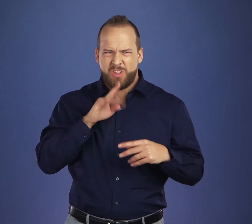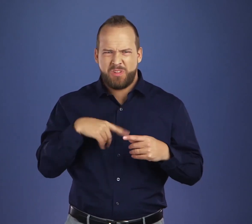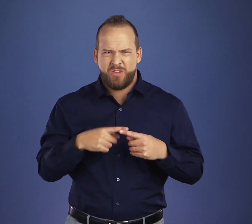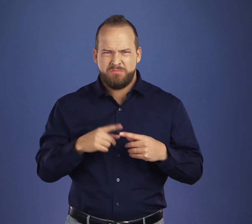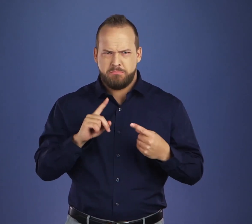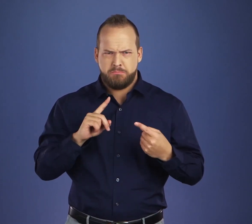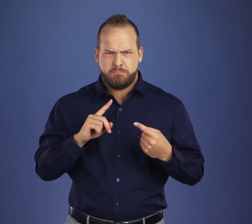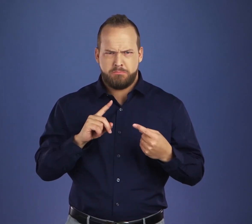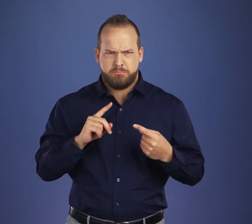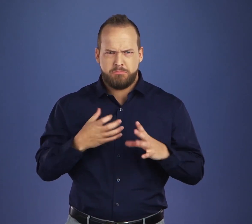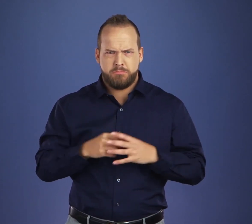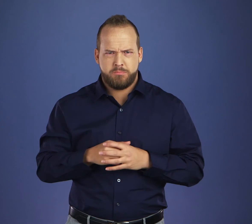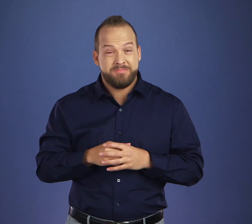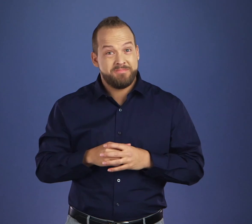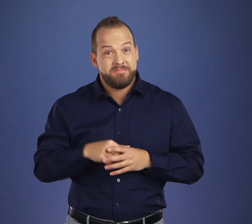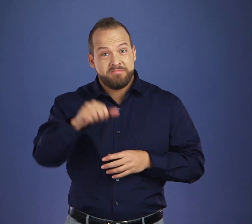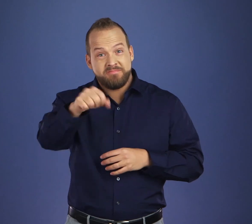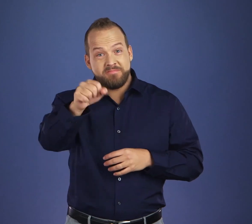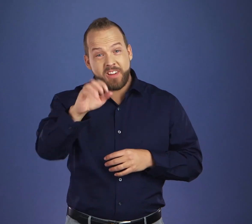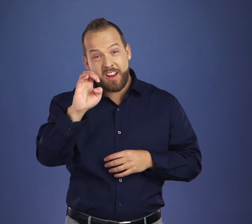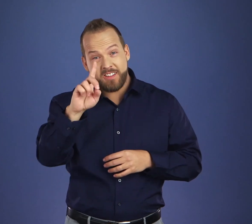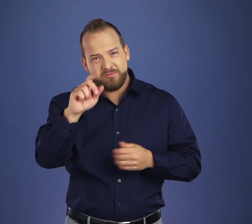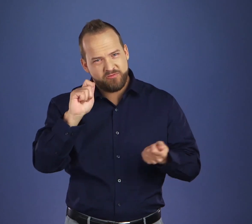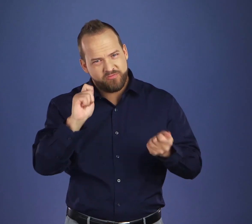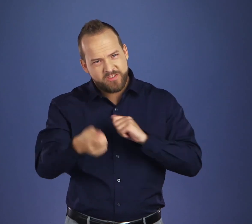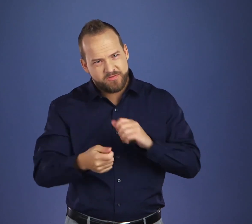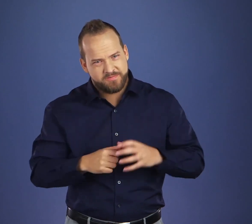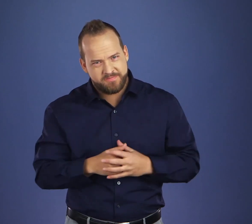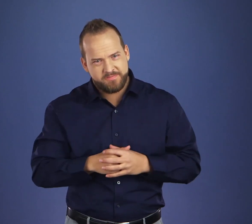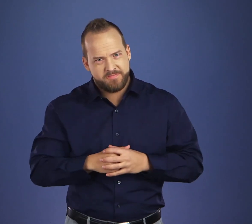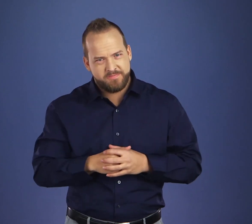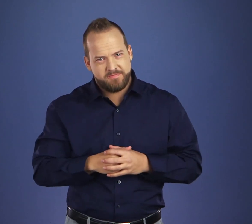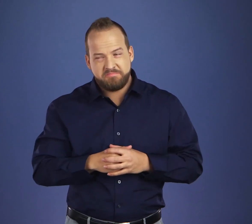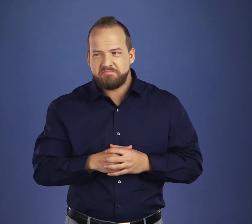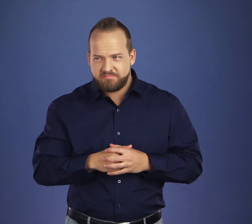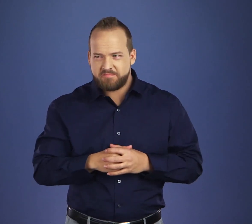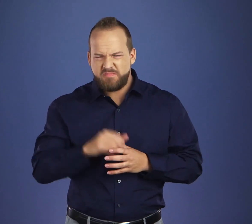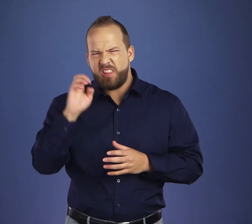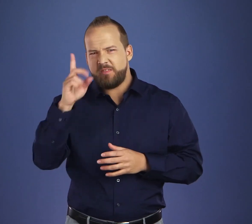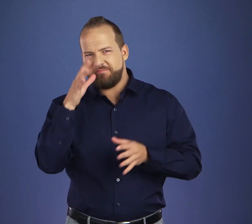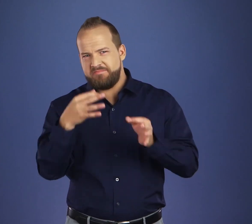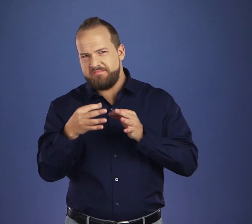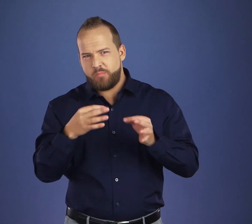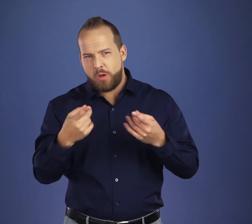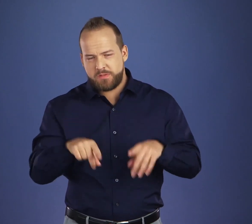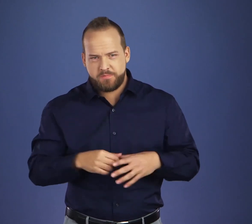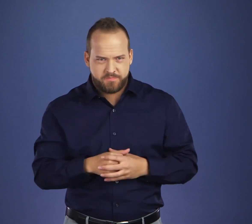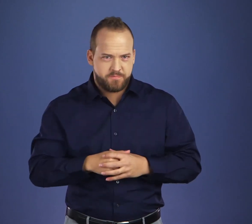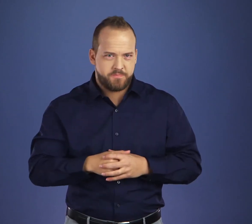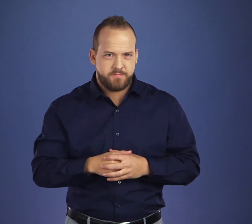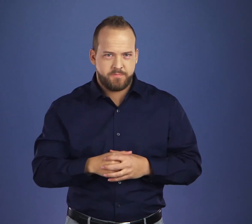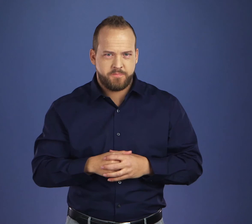They quickly sensed that he was quite in earnest. In fragments, his story came out.